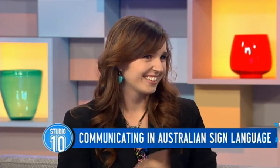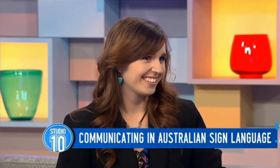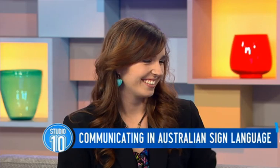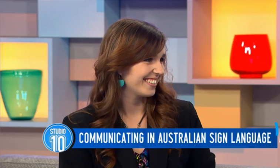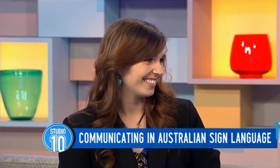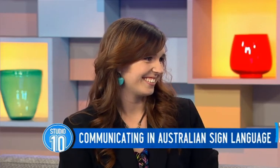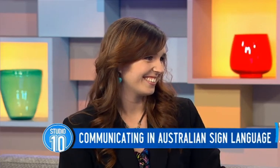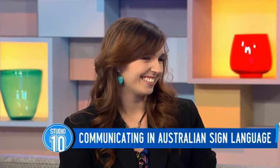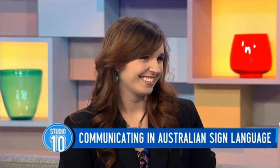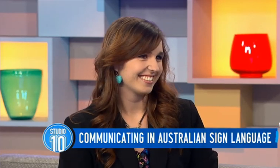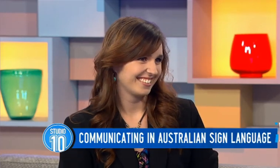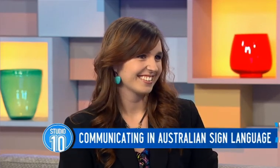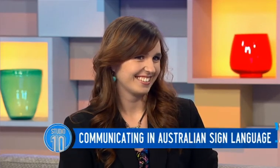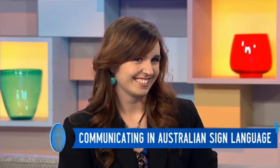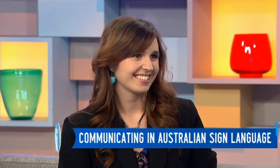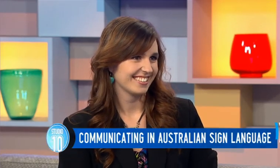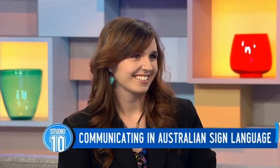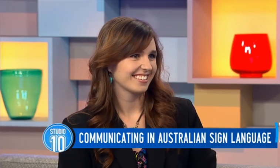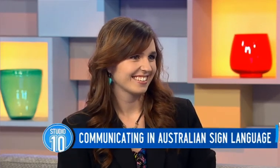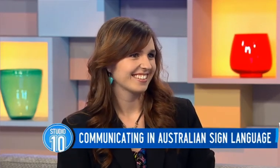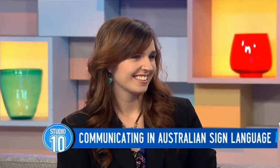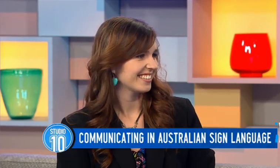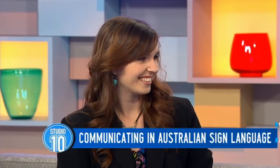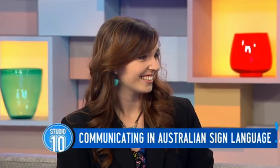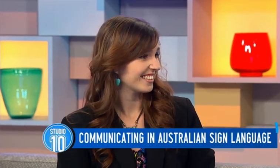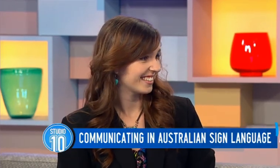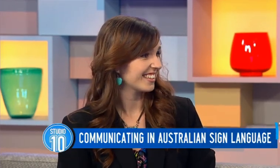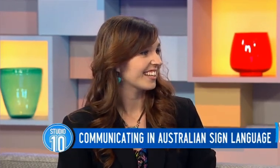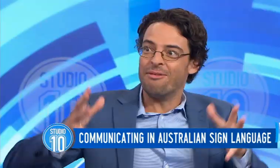for the future for people to learn Auslan and to communicate with me. So you choose not to have